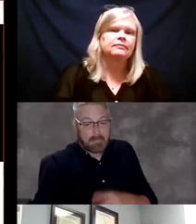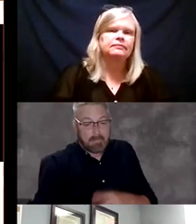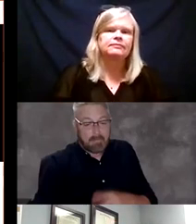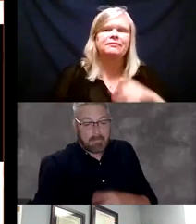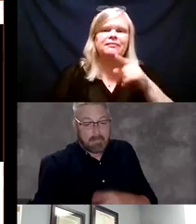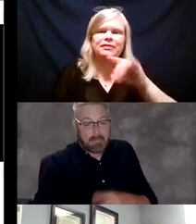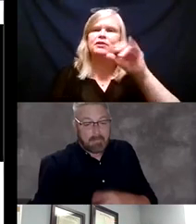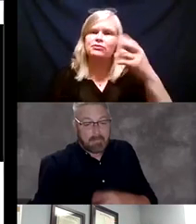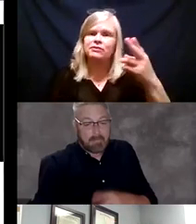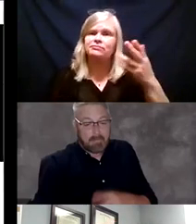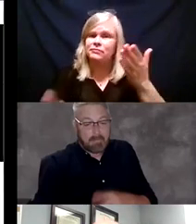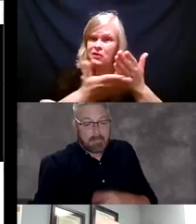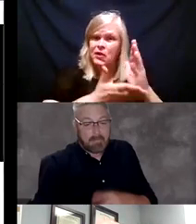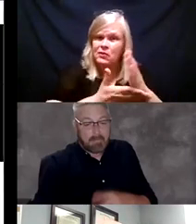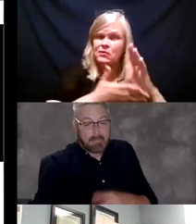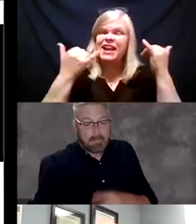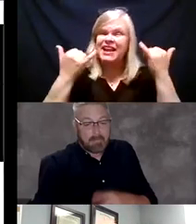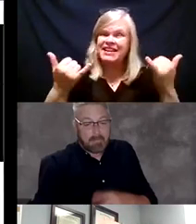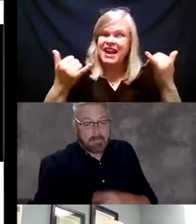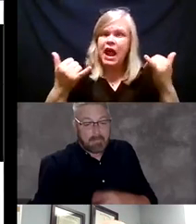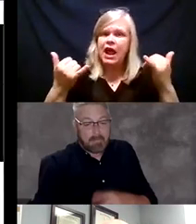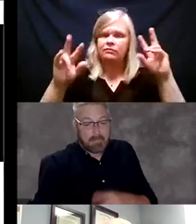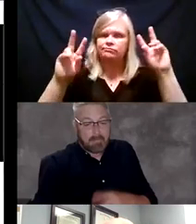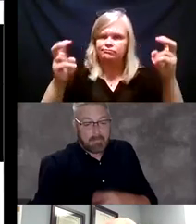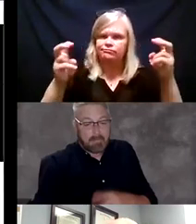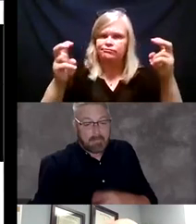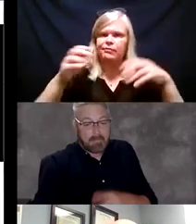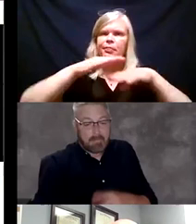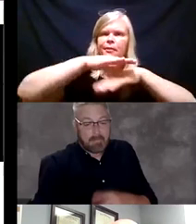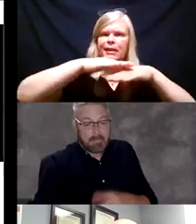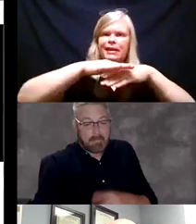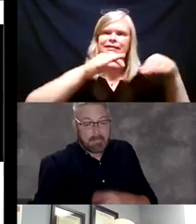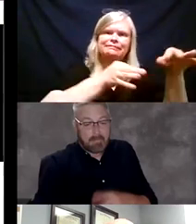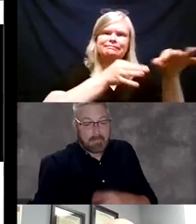NOW THAT WE'VE GOT OUR SORT OF ARE BASELINE DEFINITIONS LAID